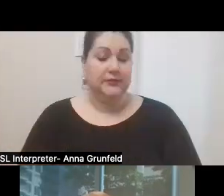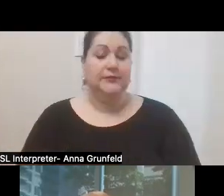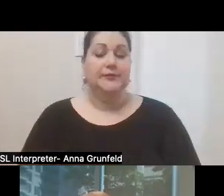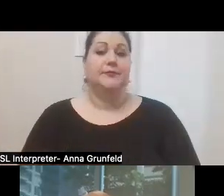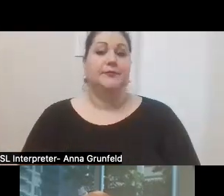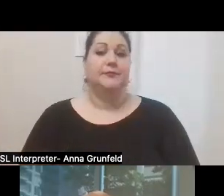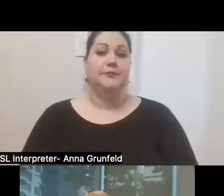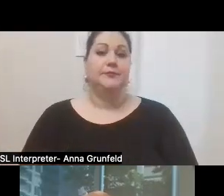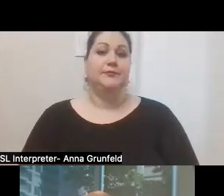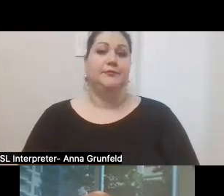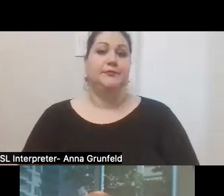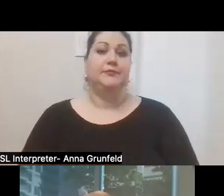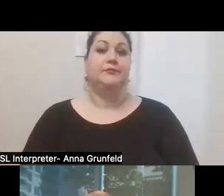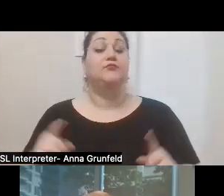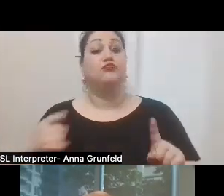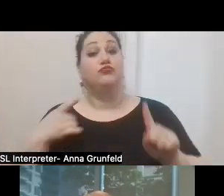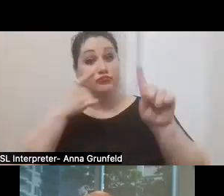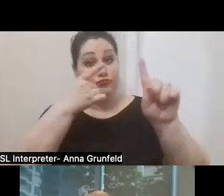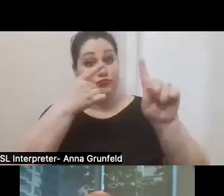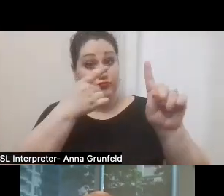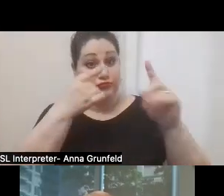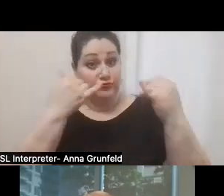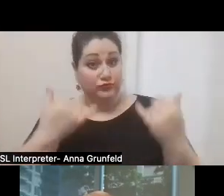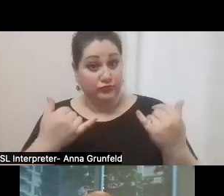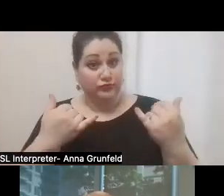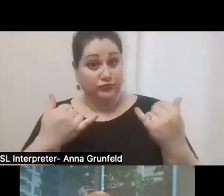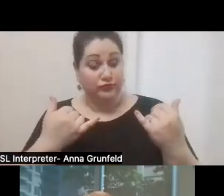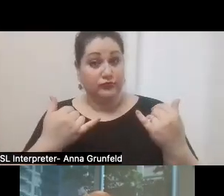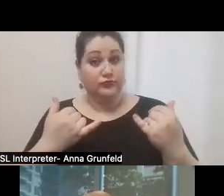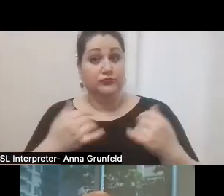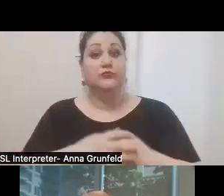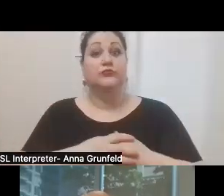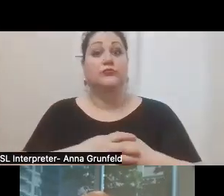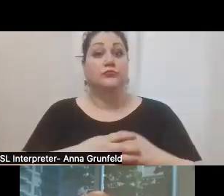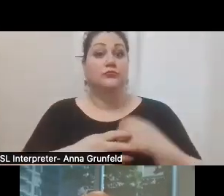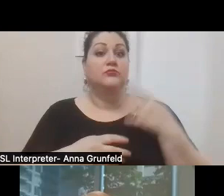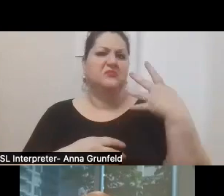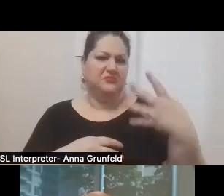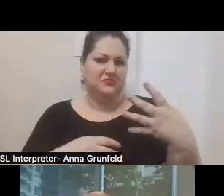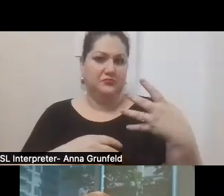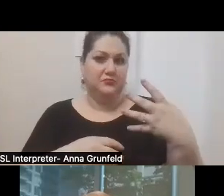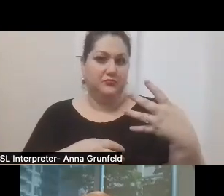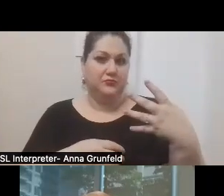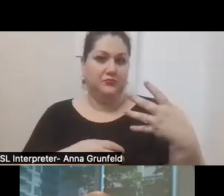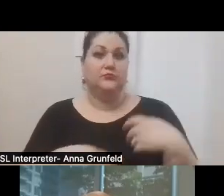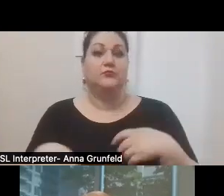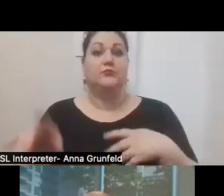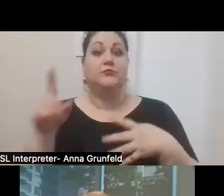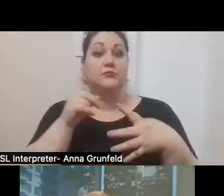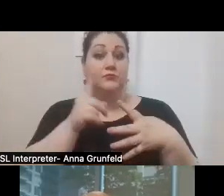Our objectives today are four in number. First, I'd like to review the current understanding